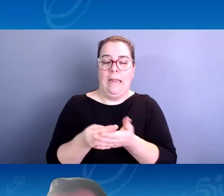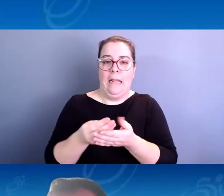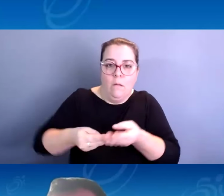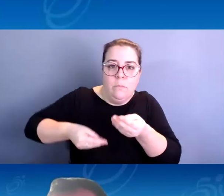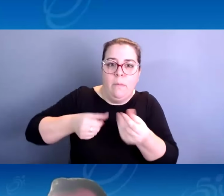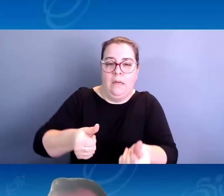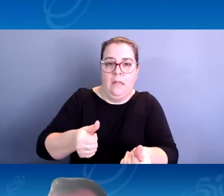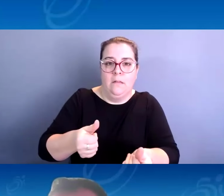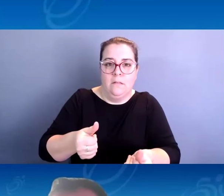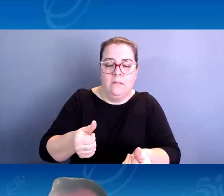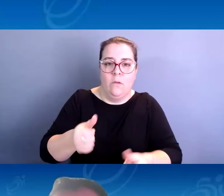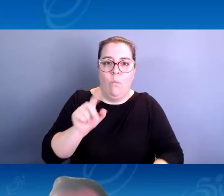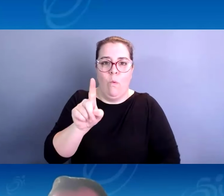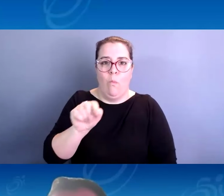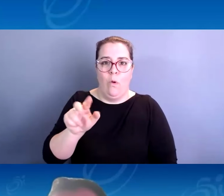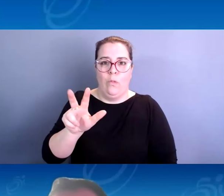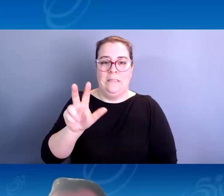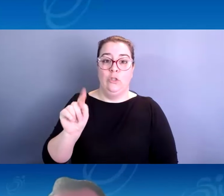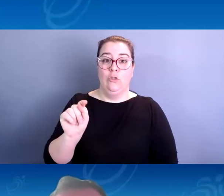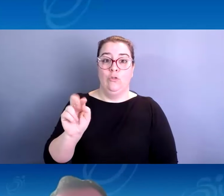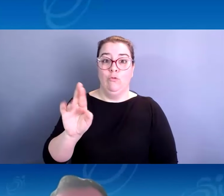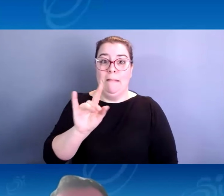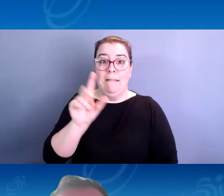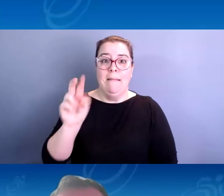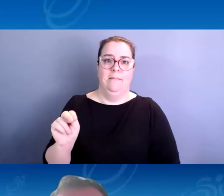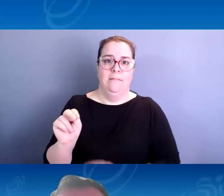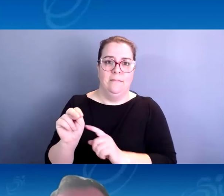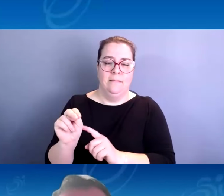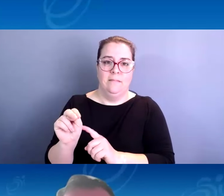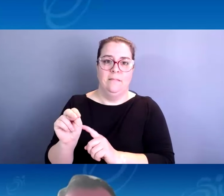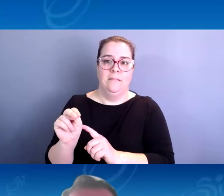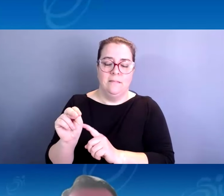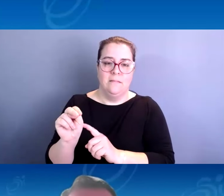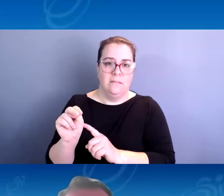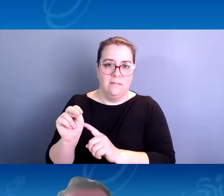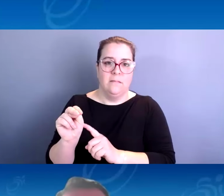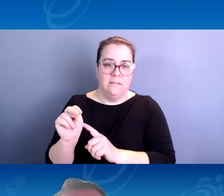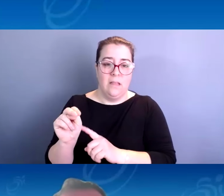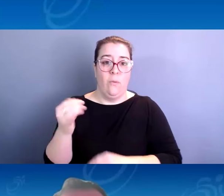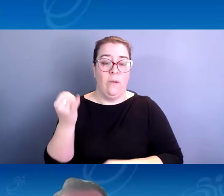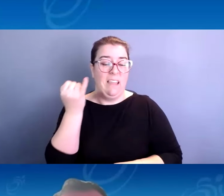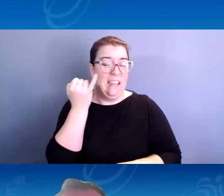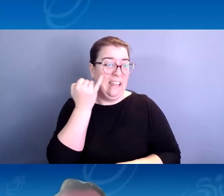So by not being inclusive and having their voices in the room, you're pretty much saying that you don't care about those sales.